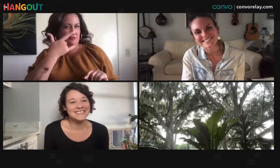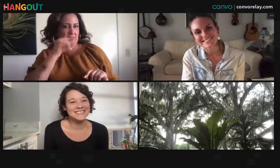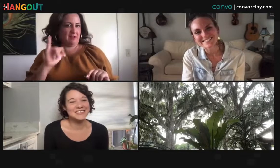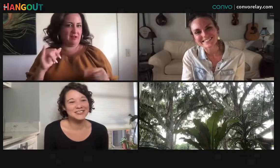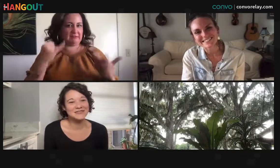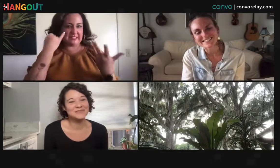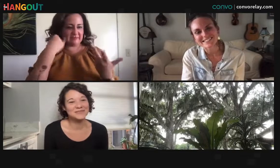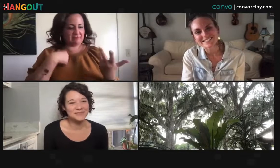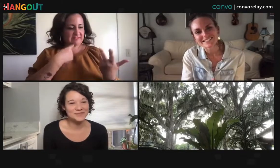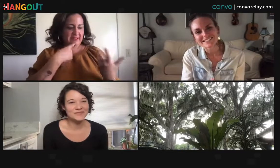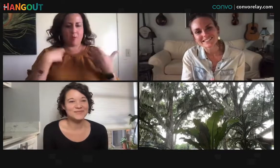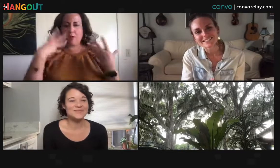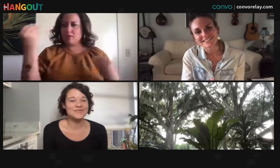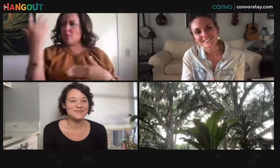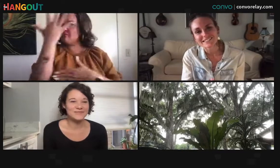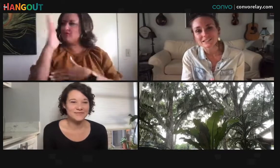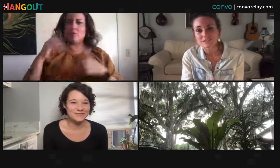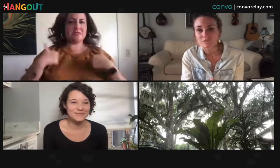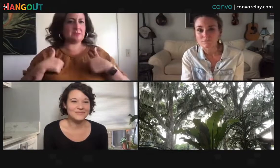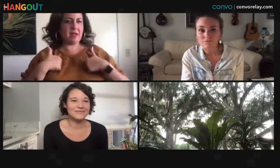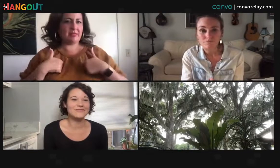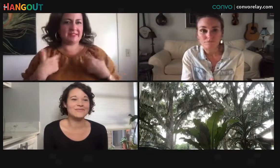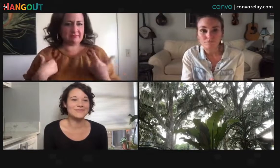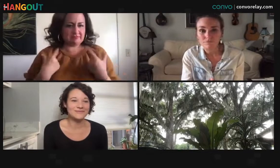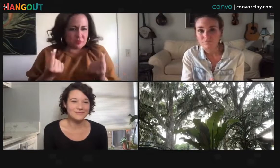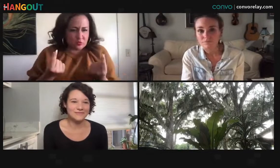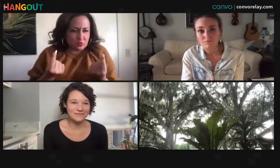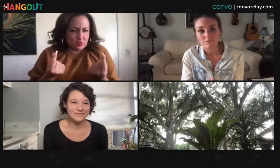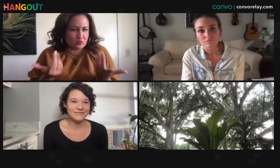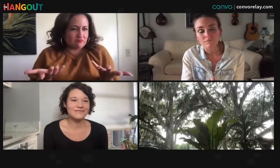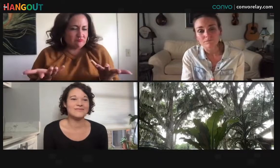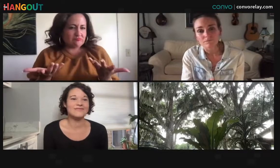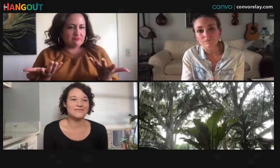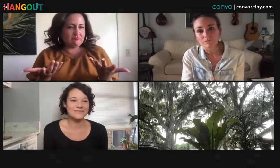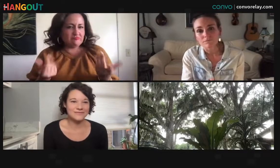what does that experience look like if i say i want to go forest bathing what would i do